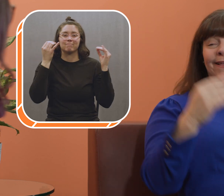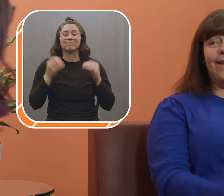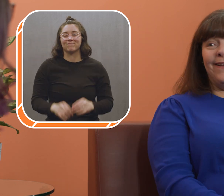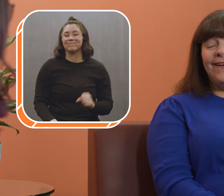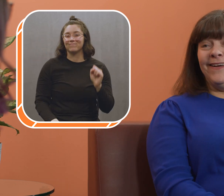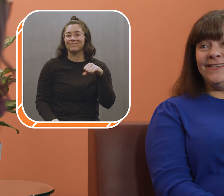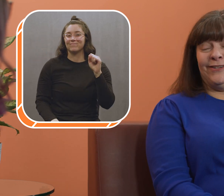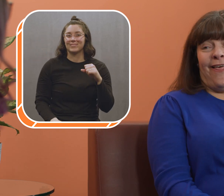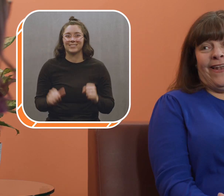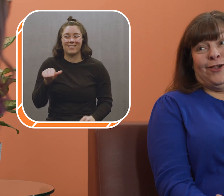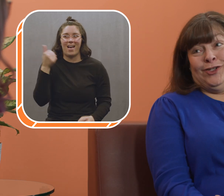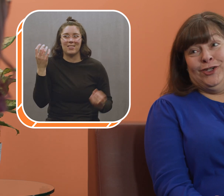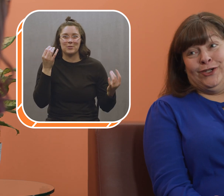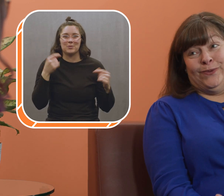Yeah. - Because there's nothing else to do.